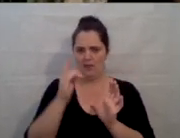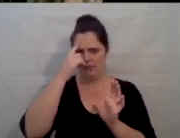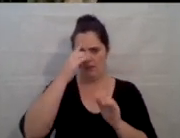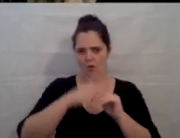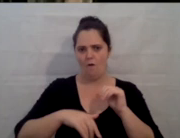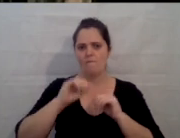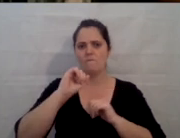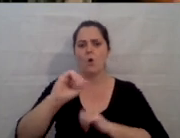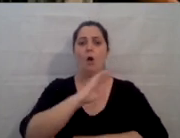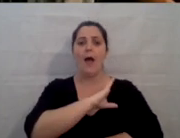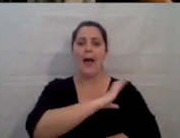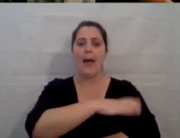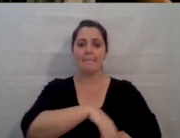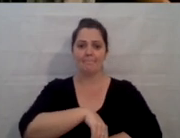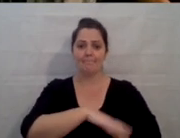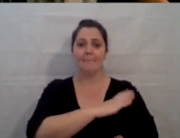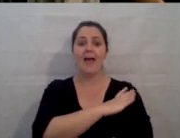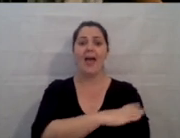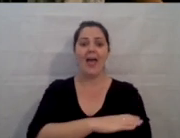think about again sighting, comparing the arm